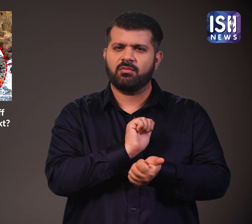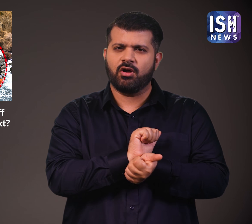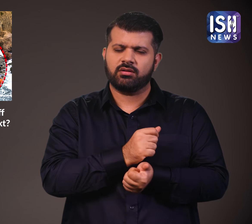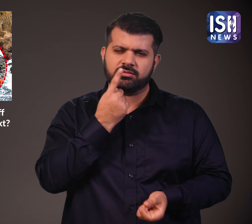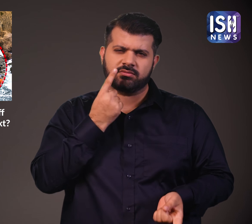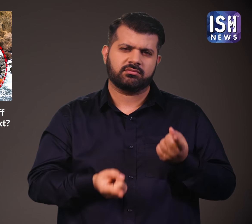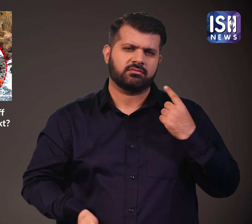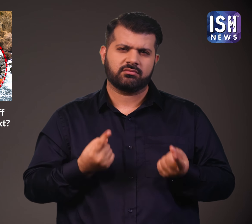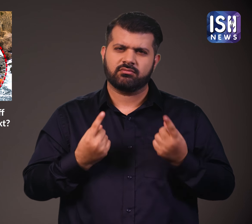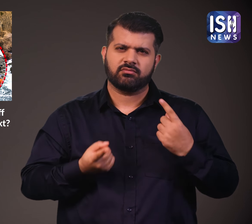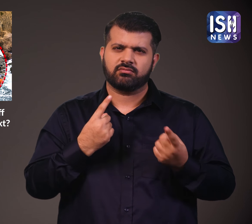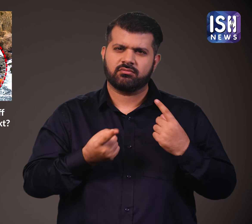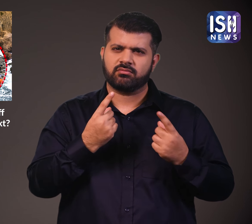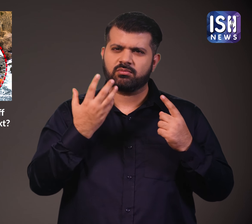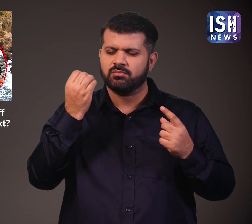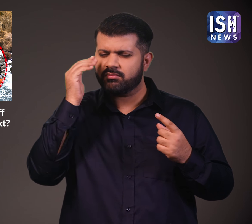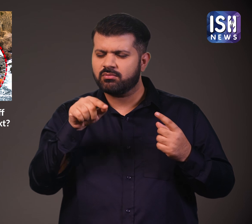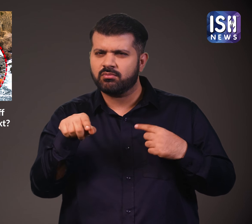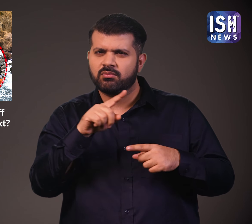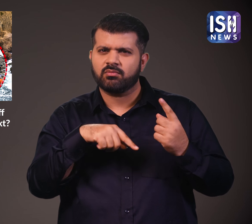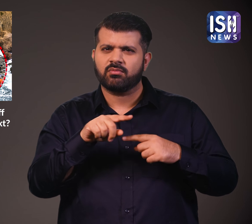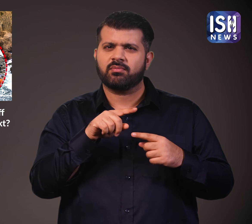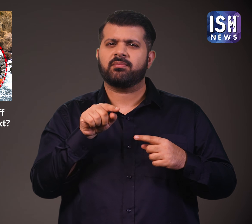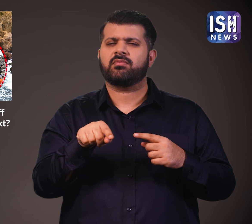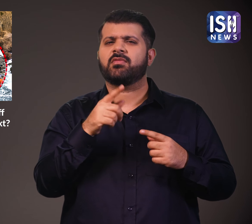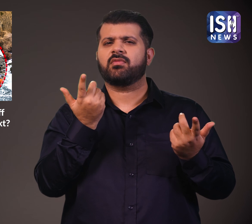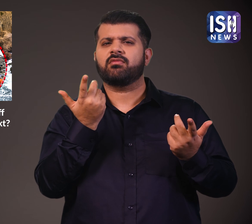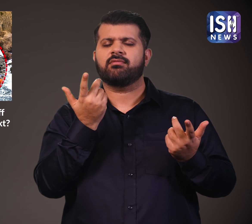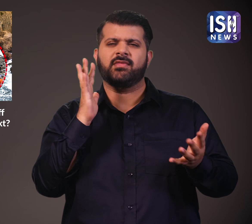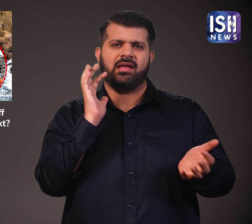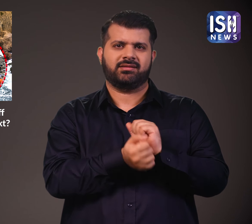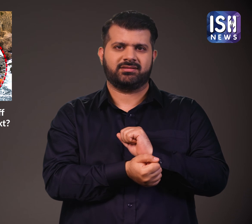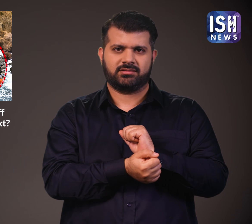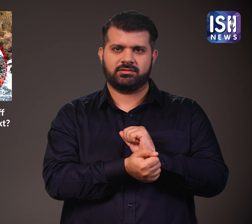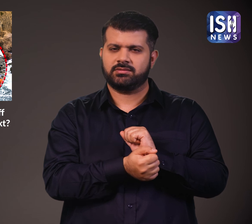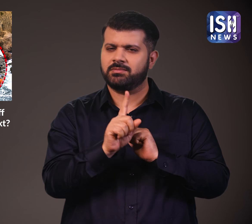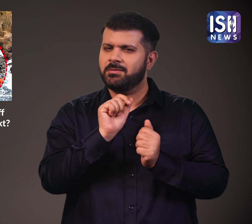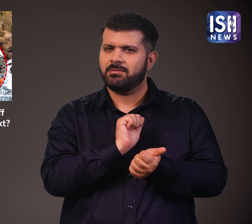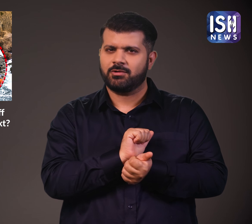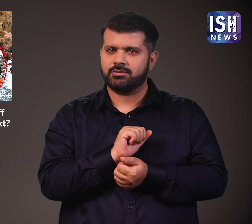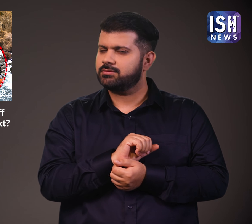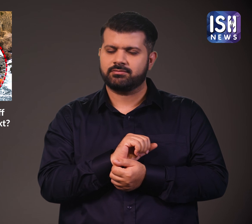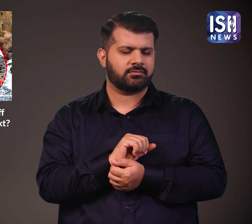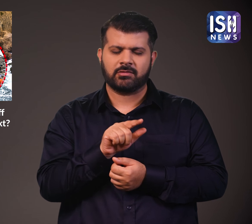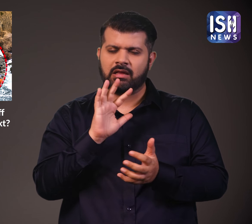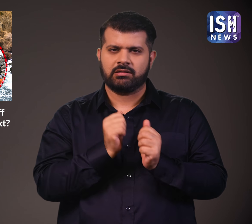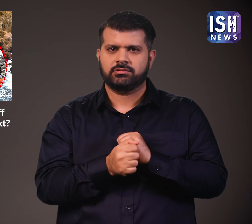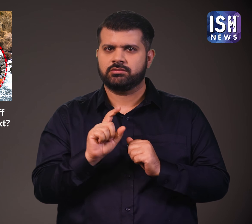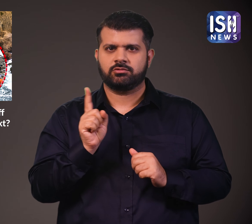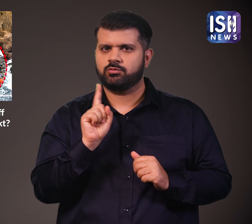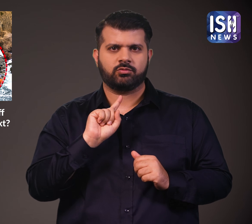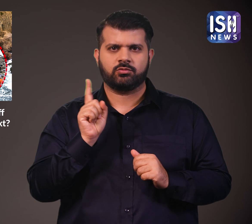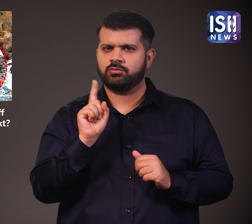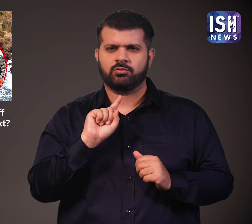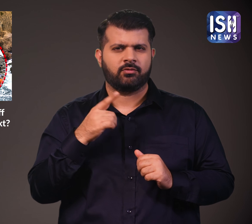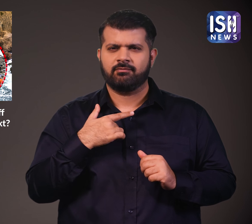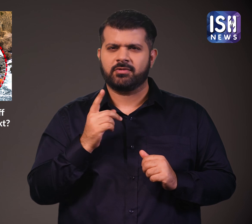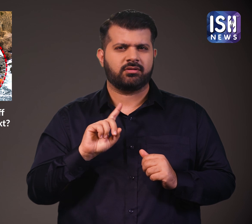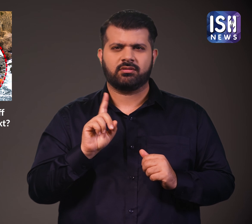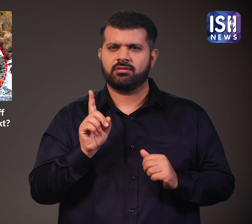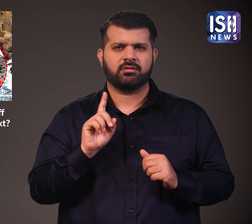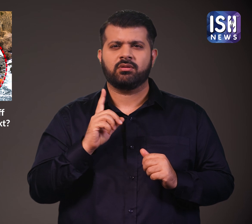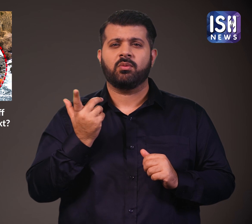Initially everyone thought it to be an accident, however, police later alleged it wasn't an accident